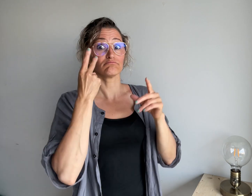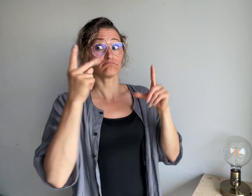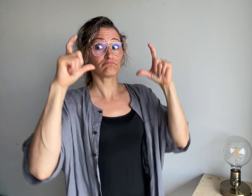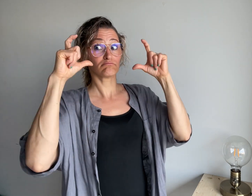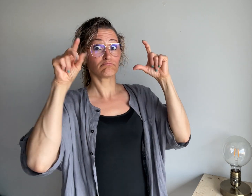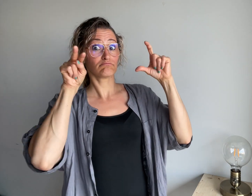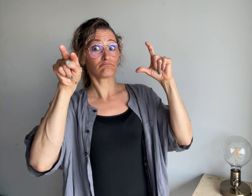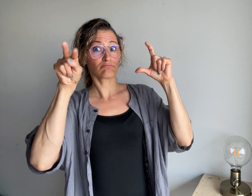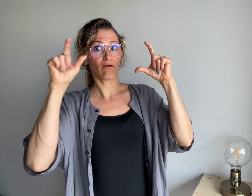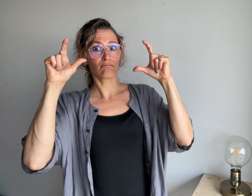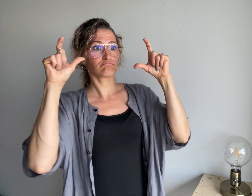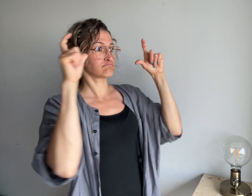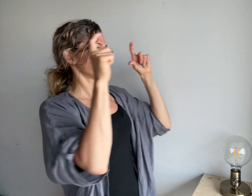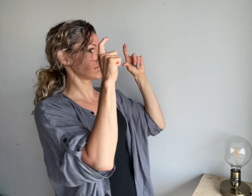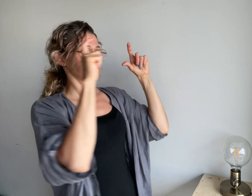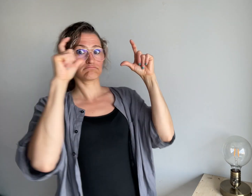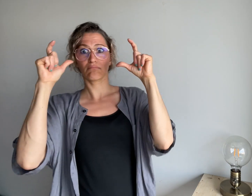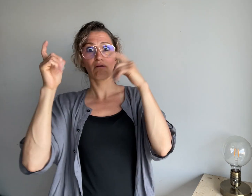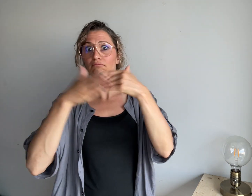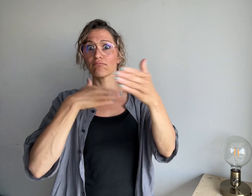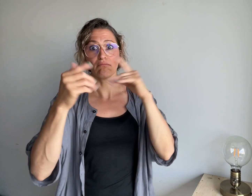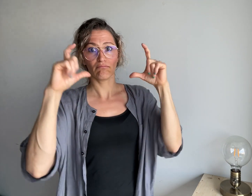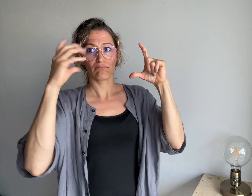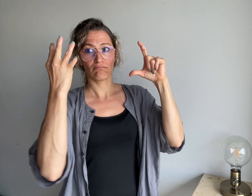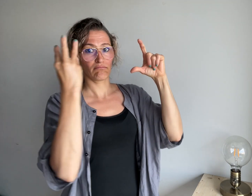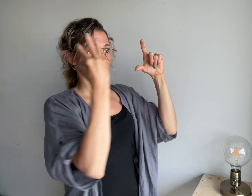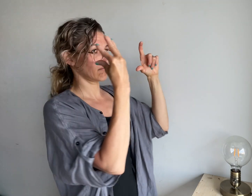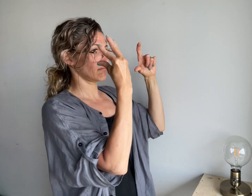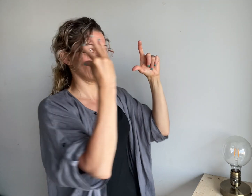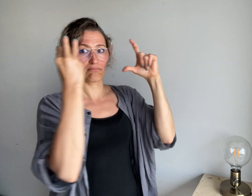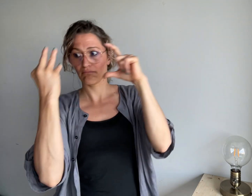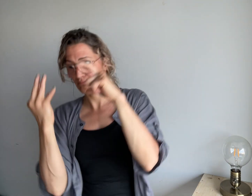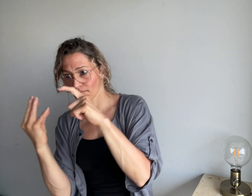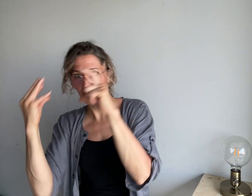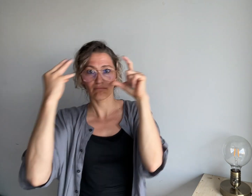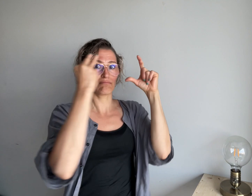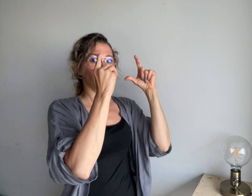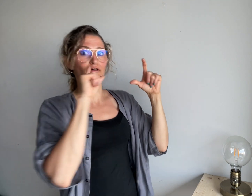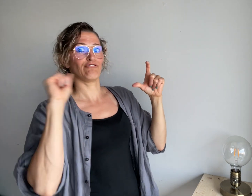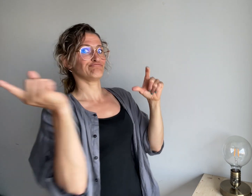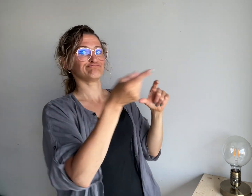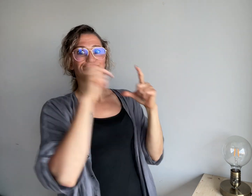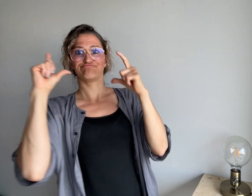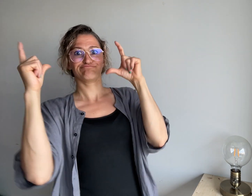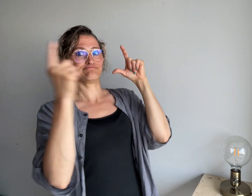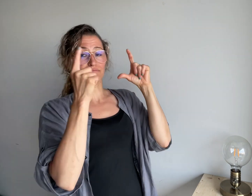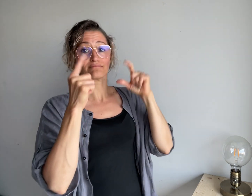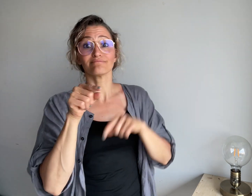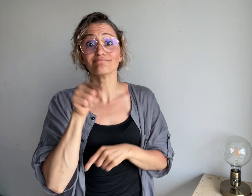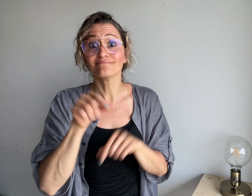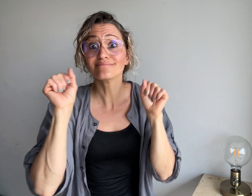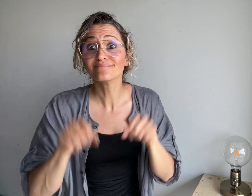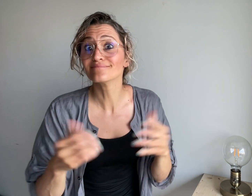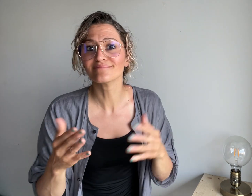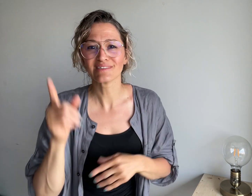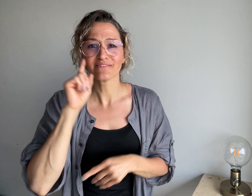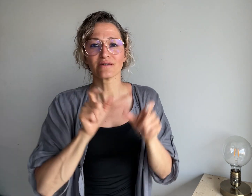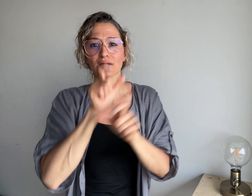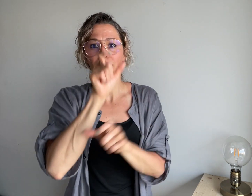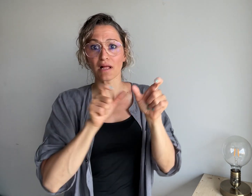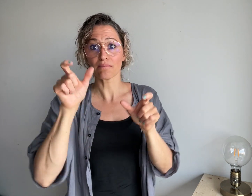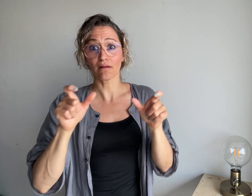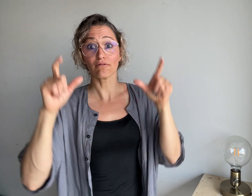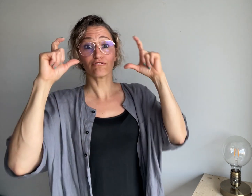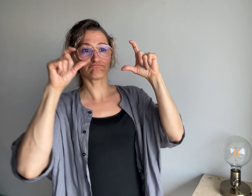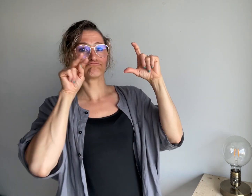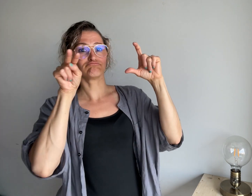remains in view. This allows Deaf people to follow the story